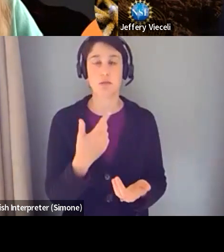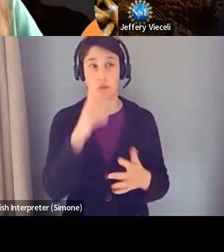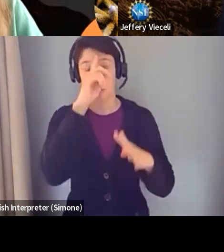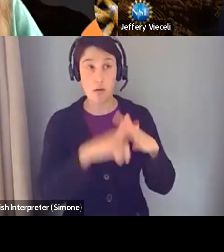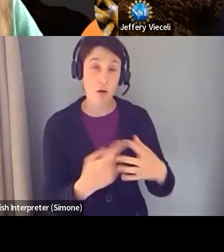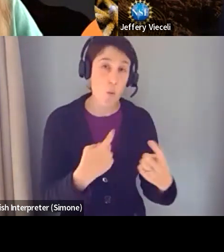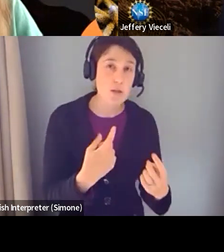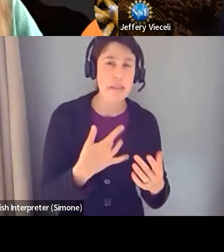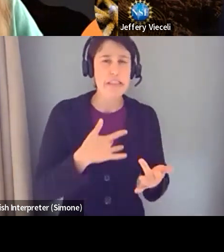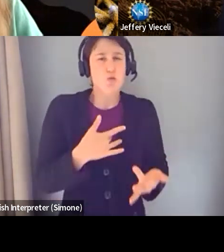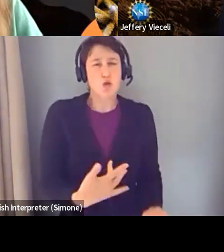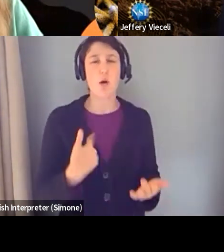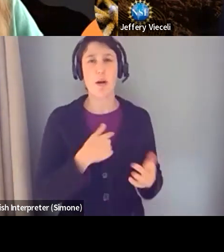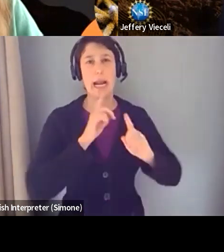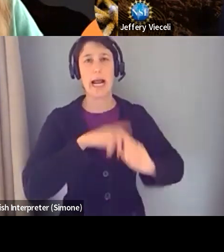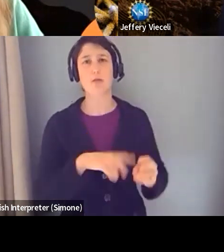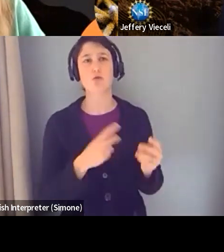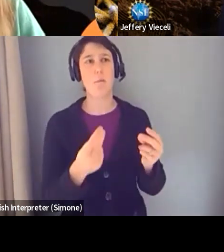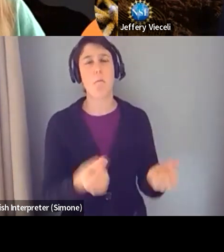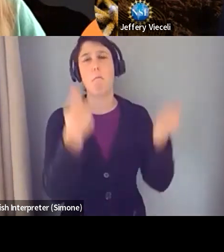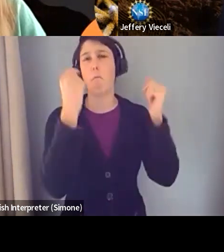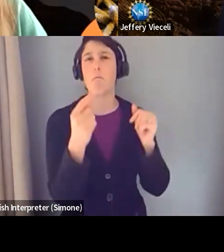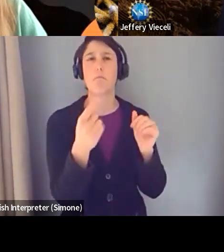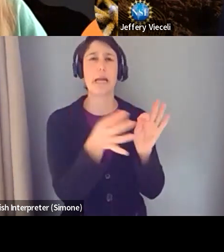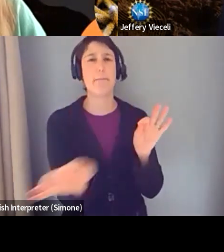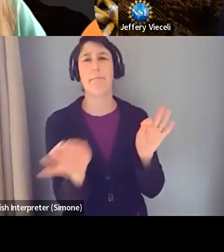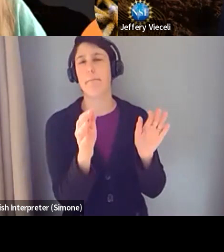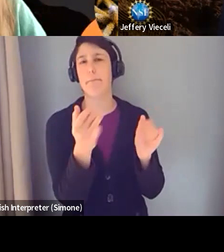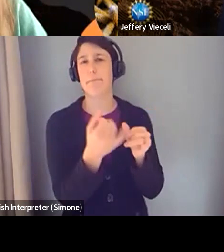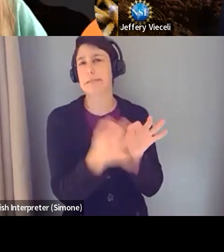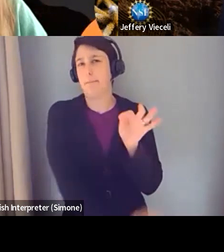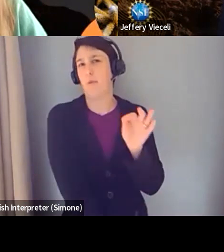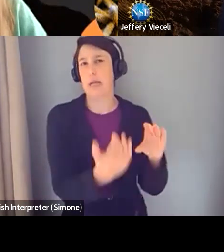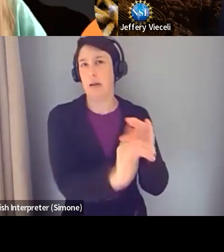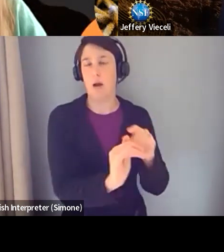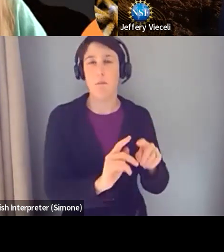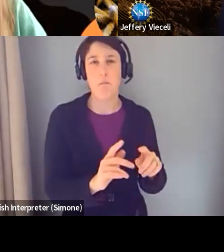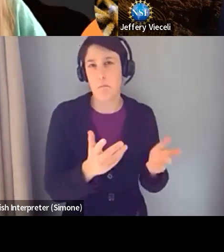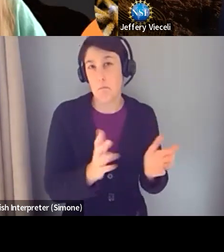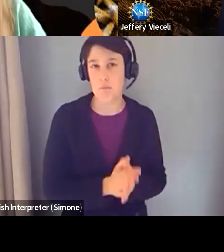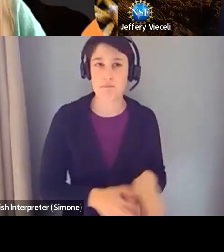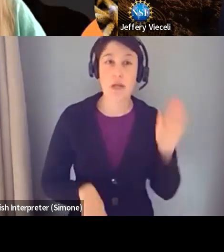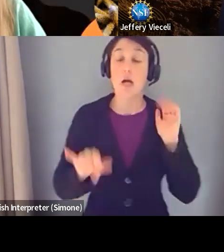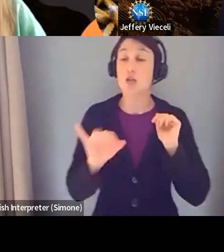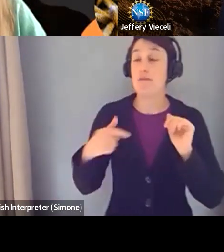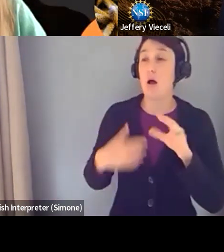Usually we can answer them with a one-line email; so thank you. Jeff Vieceli: And I would also add that the --